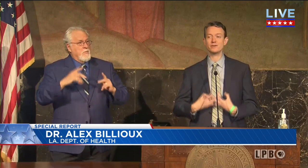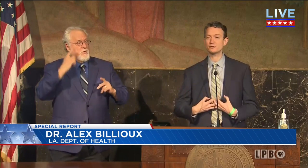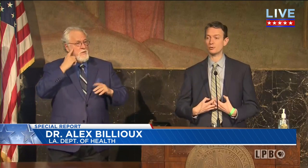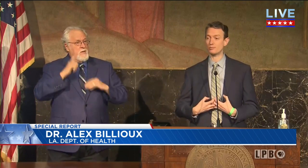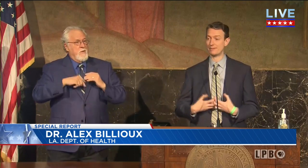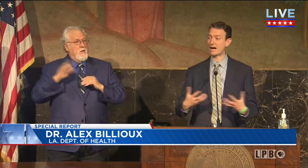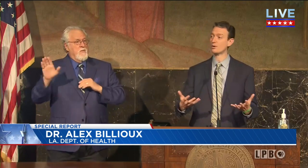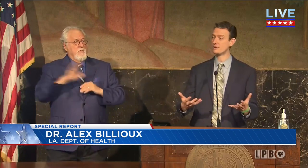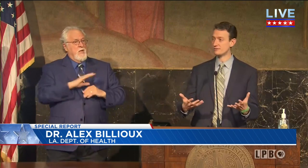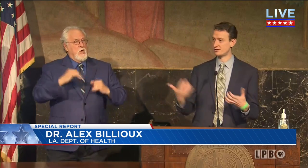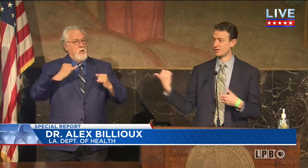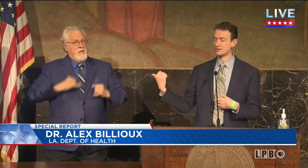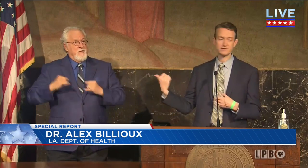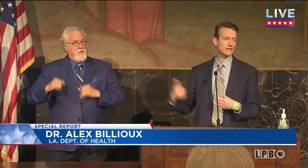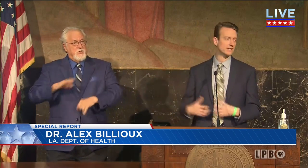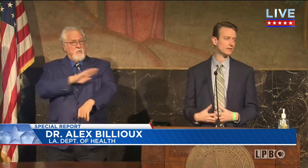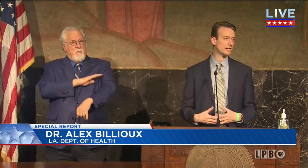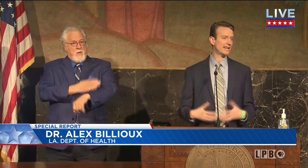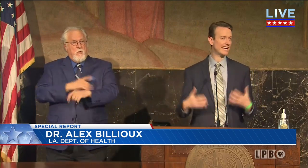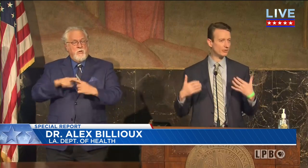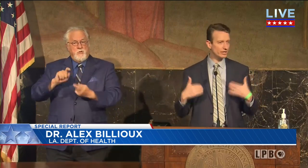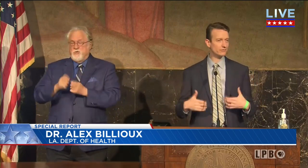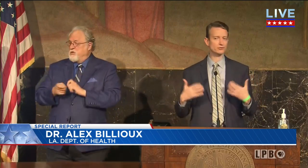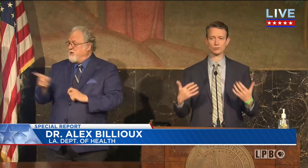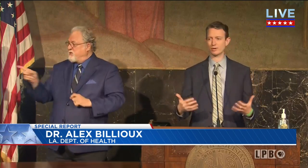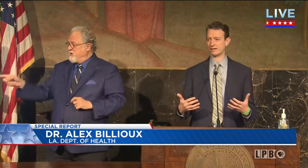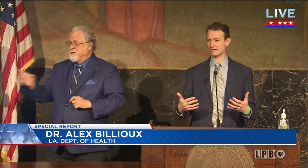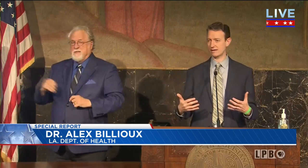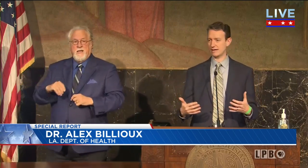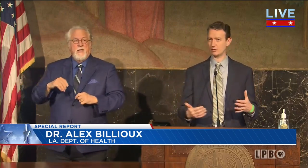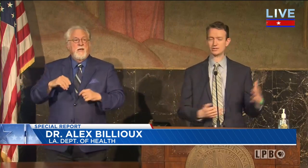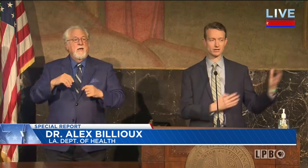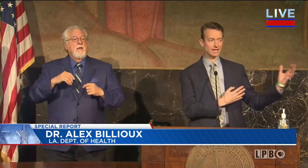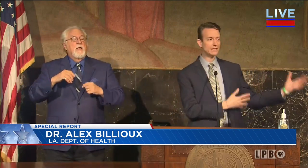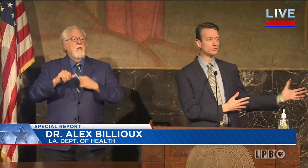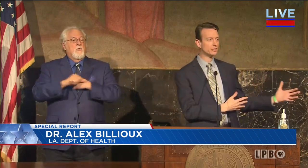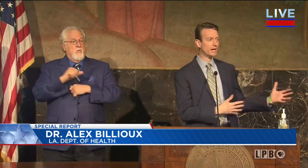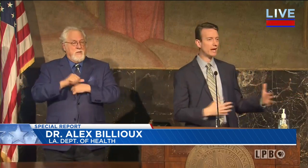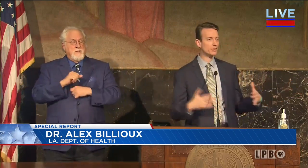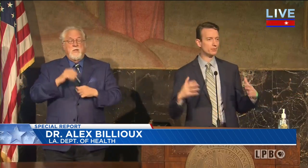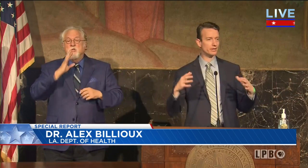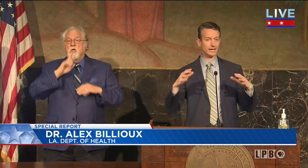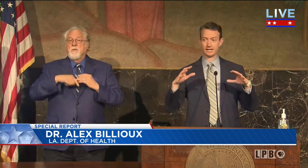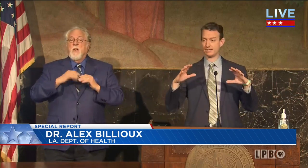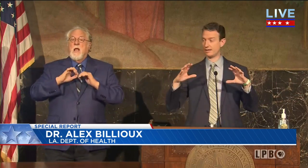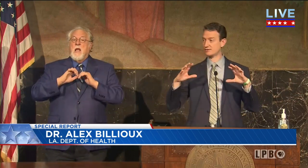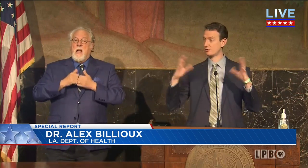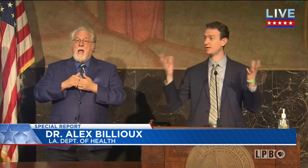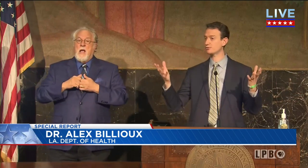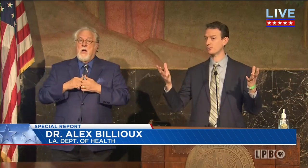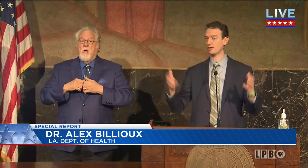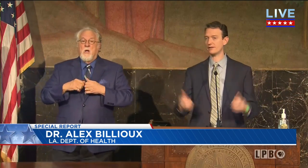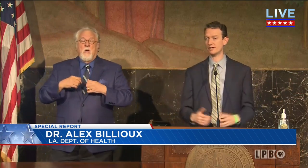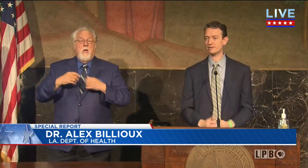THERE. THIS IS YOU. THIS IS YOUR HEALTH AT RISK. WANT PEOPLE TO THINK ABOUT